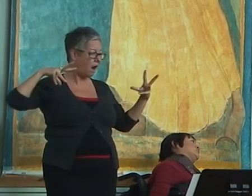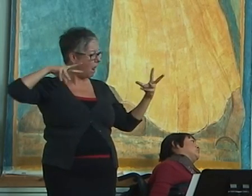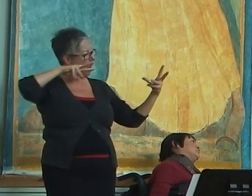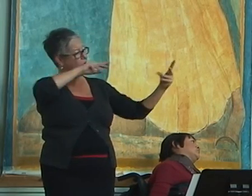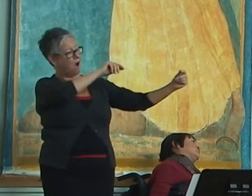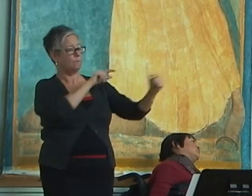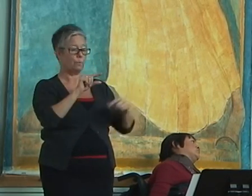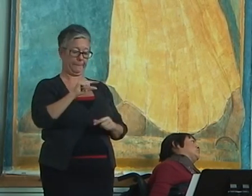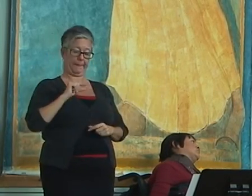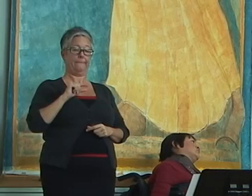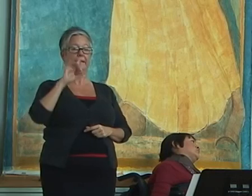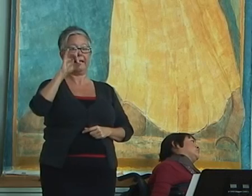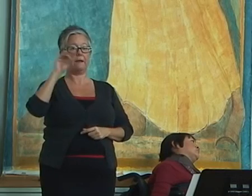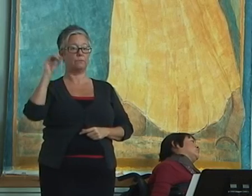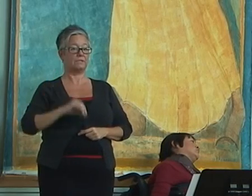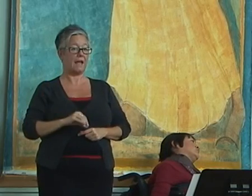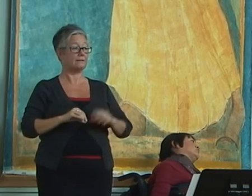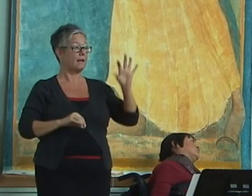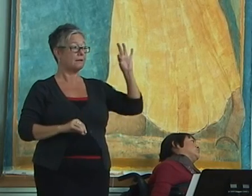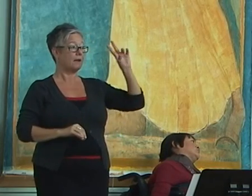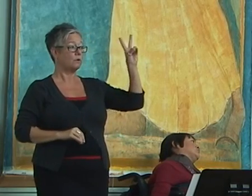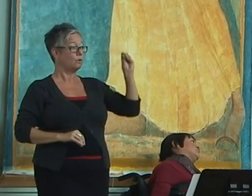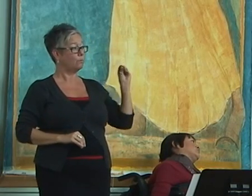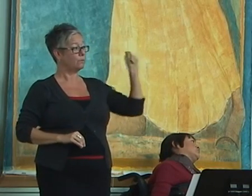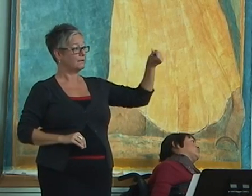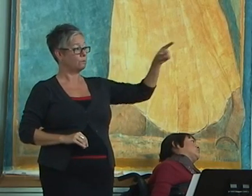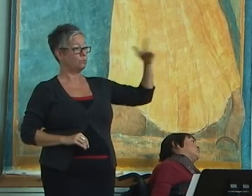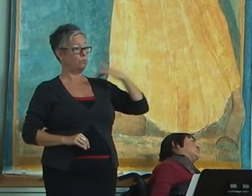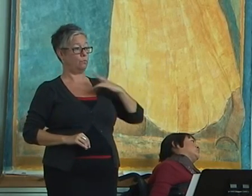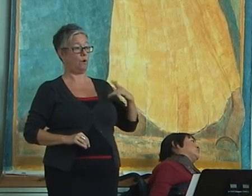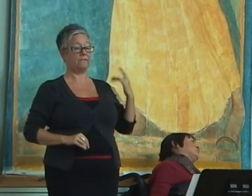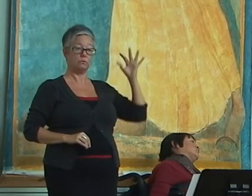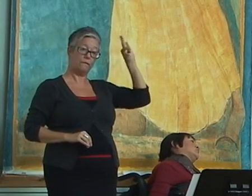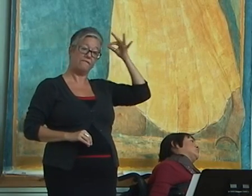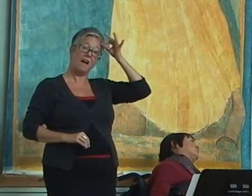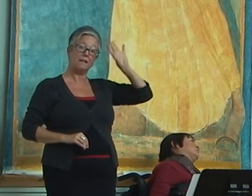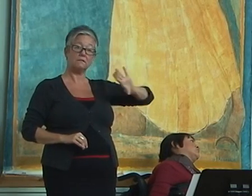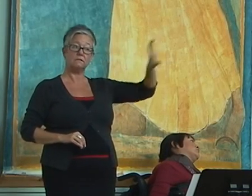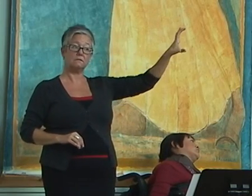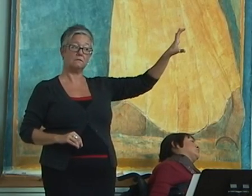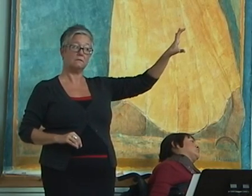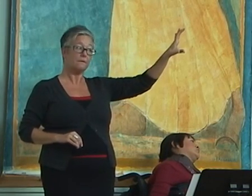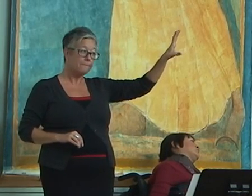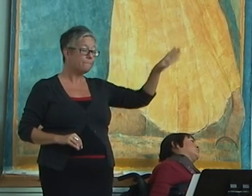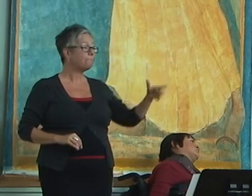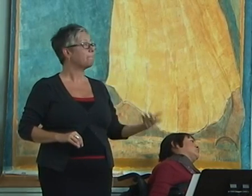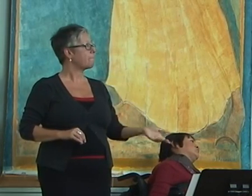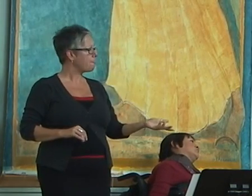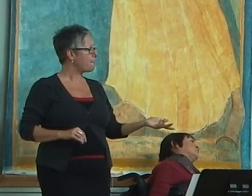In 92 percent go to, you know, the Province and the Feds. Now then, you know, I would like to suggest to you,